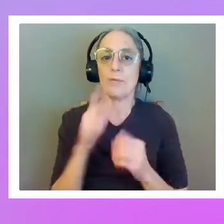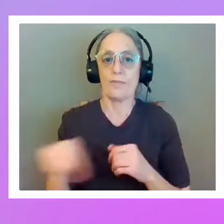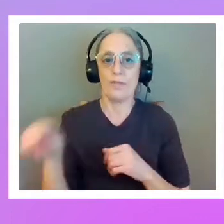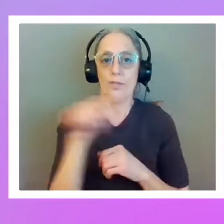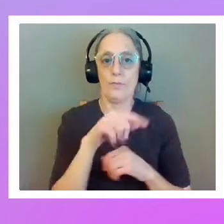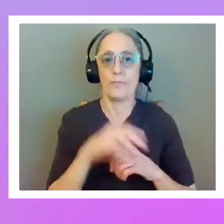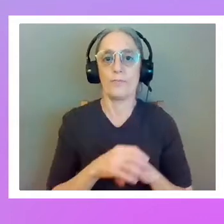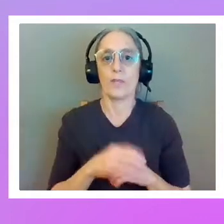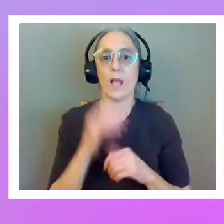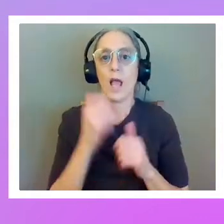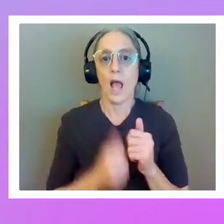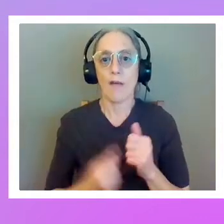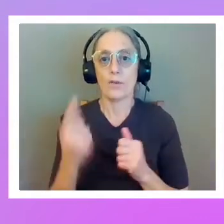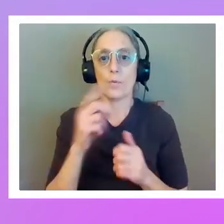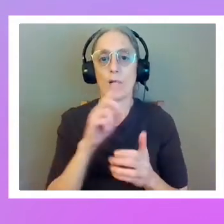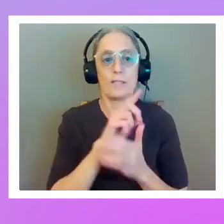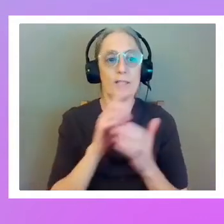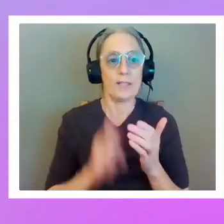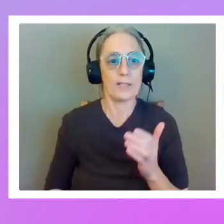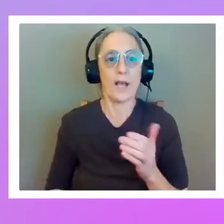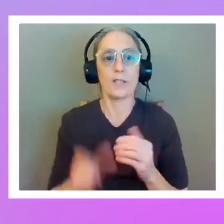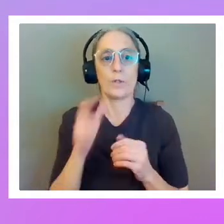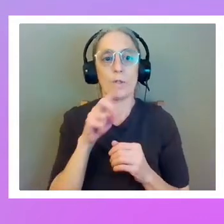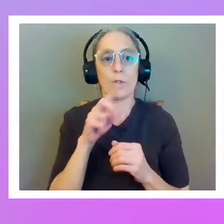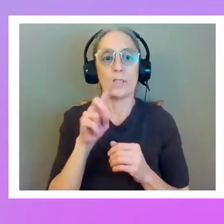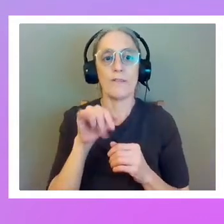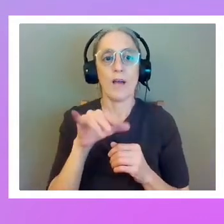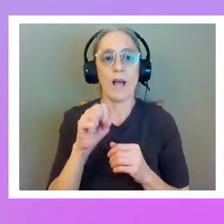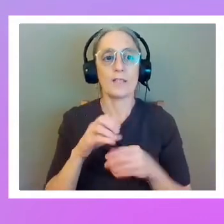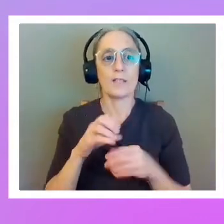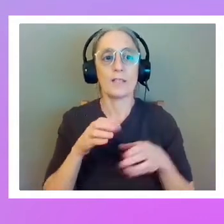"Everyone designs who divides courses of action aimed